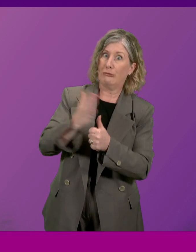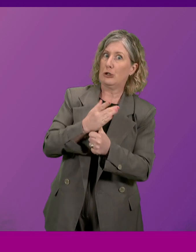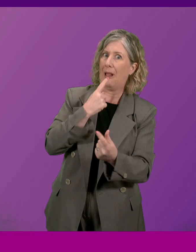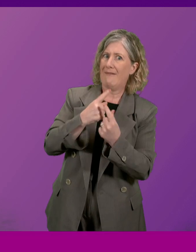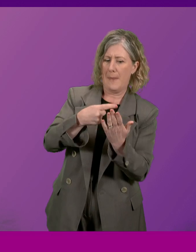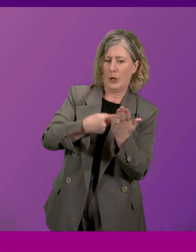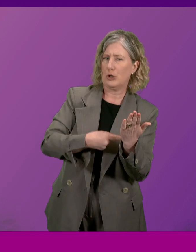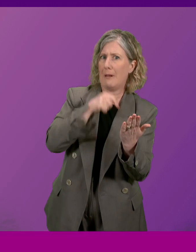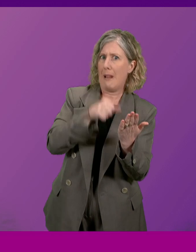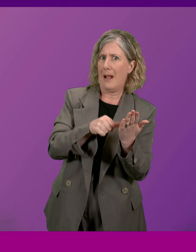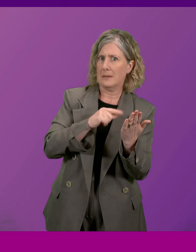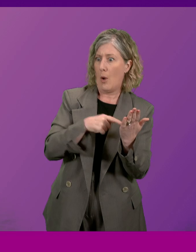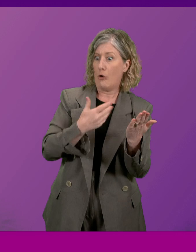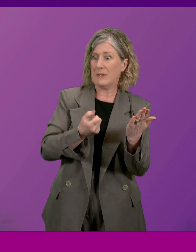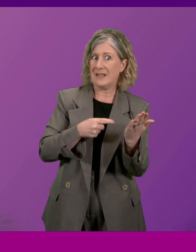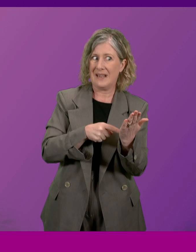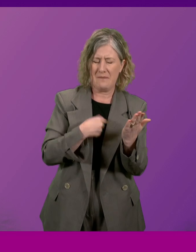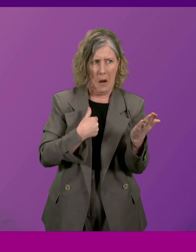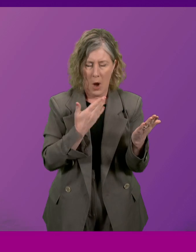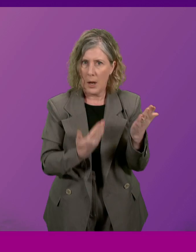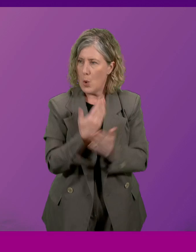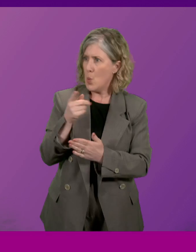I have received so far. If that is a change in the Government’s position, it is welcome.